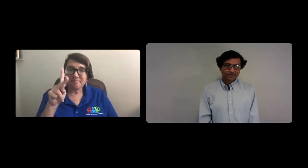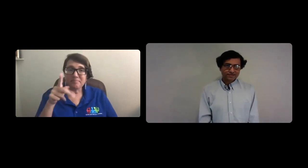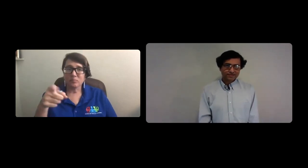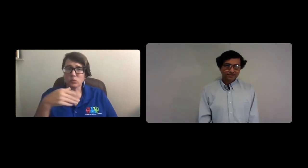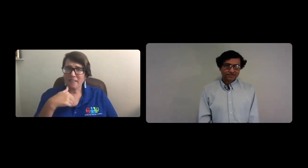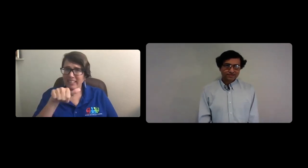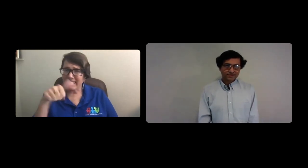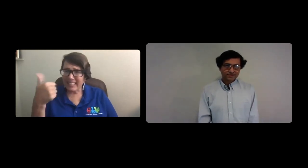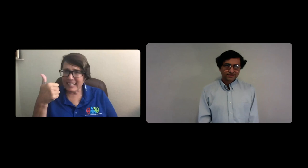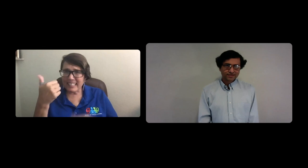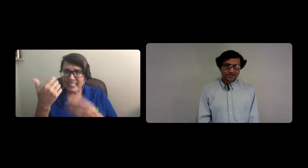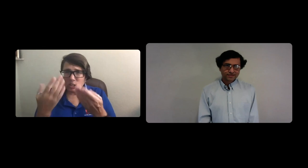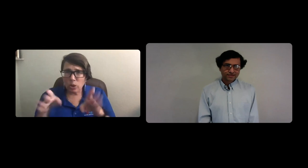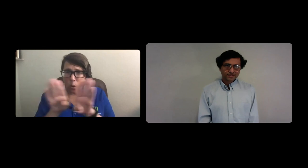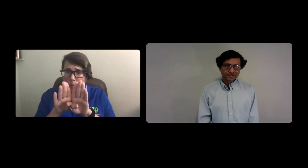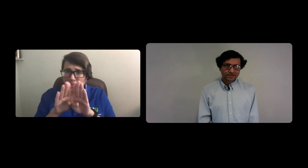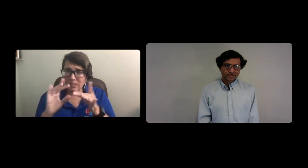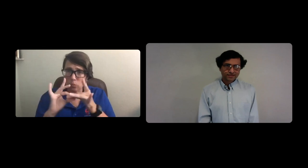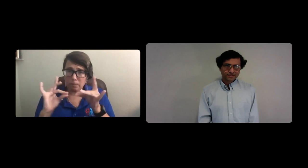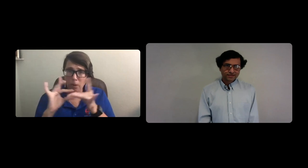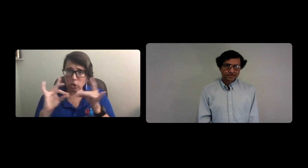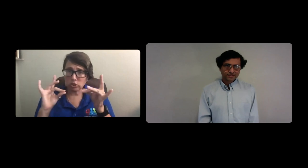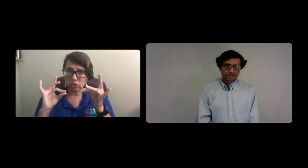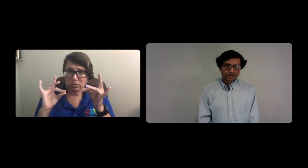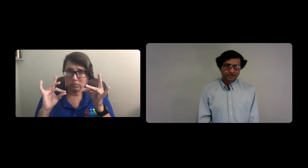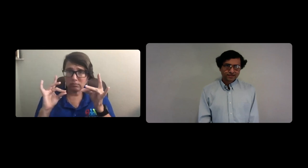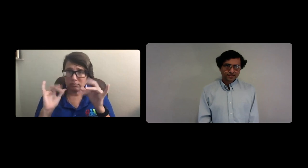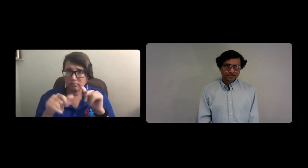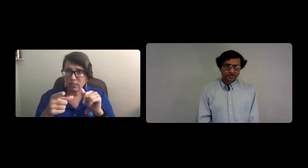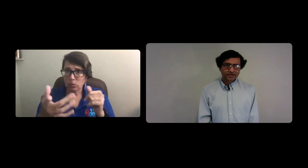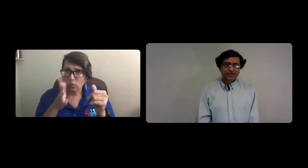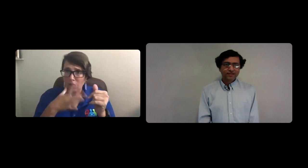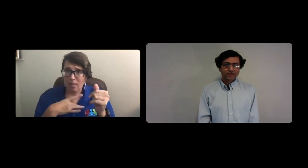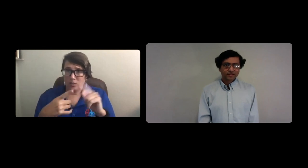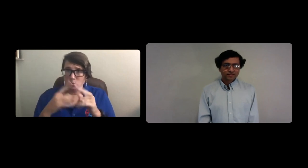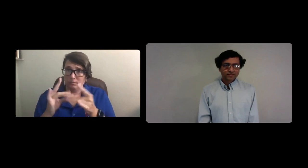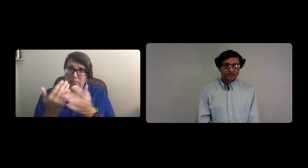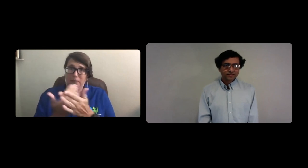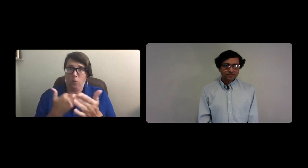So please feel free to reach out. Do you have any closing remarks that you would like